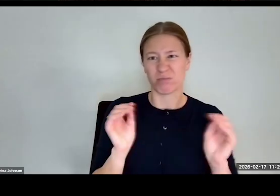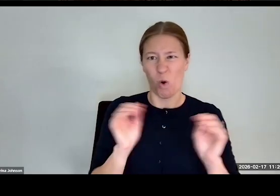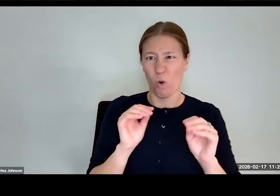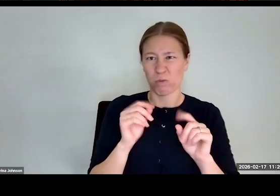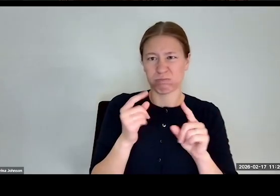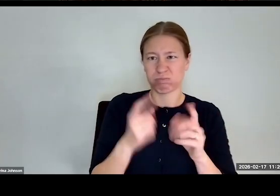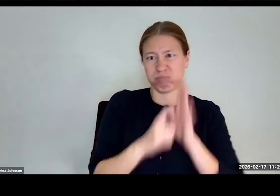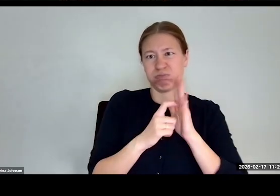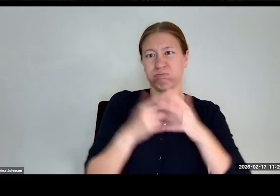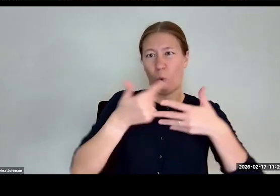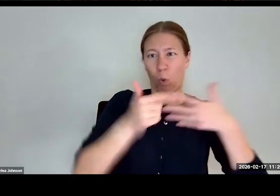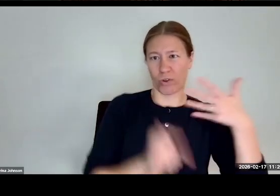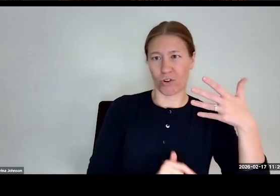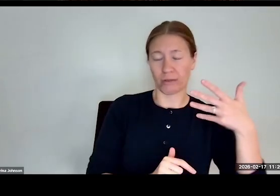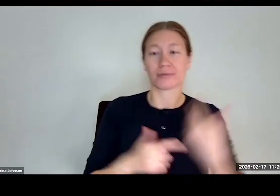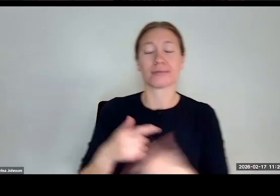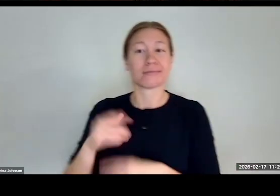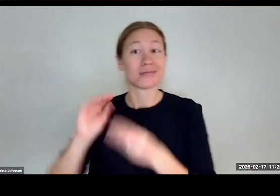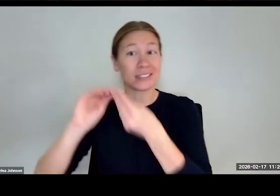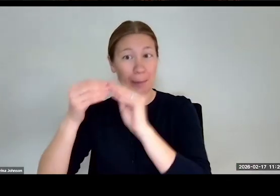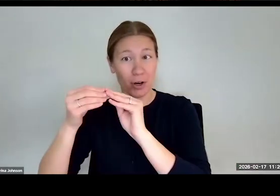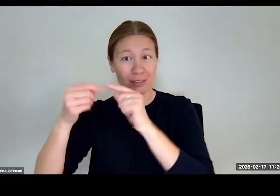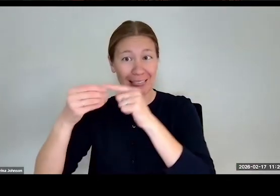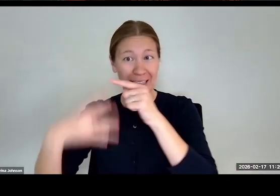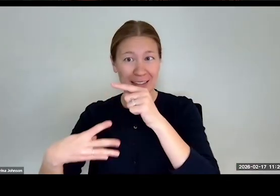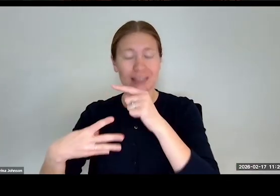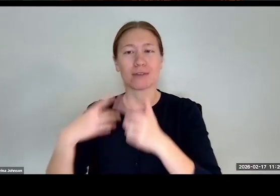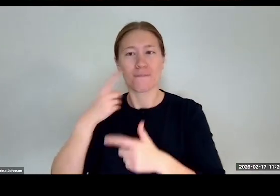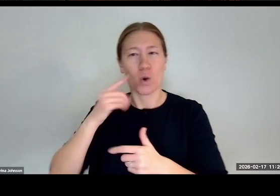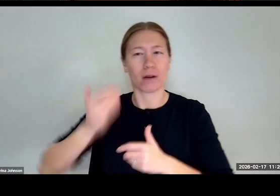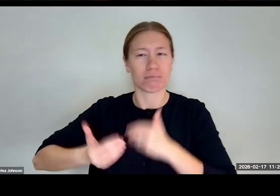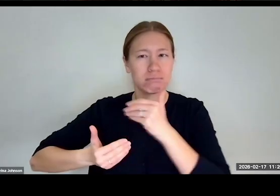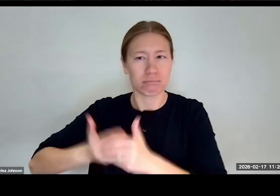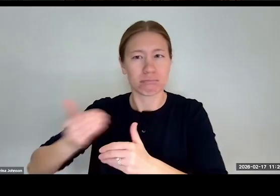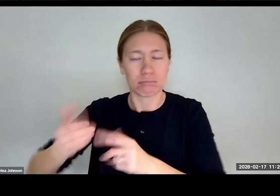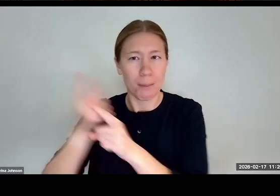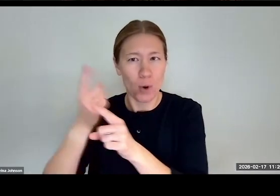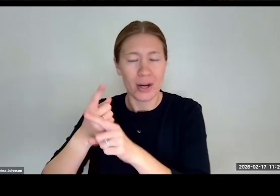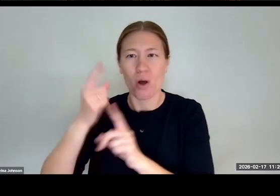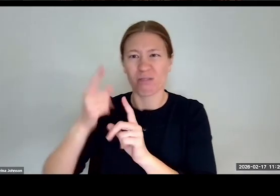and numbered lists are used for lists that need to have like a series of actions where that number is really important.